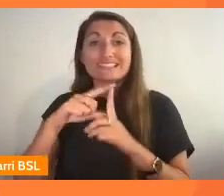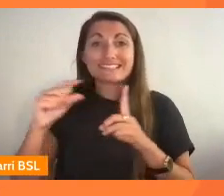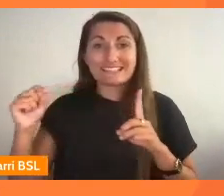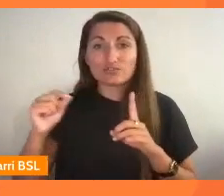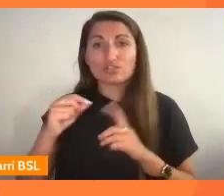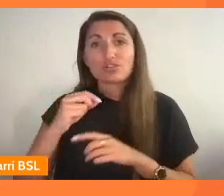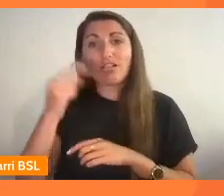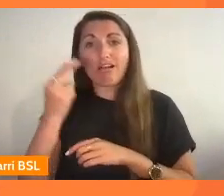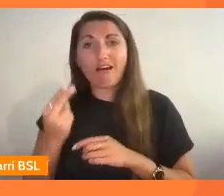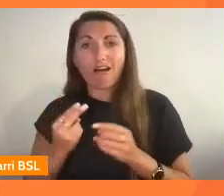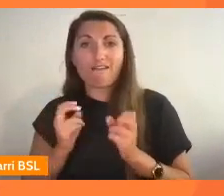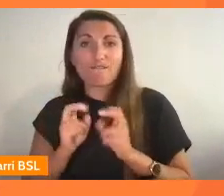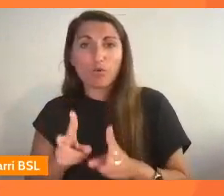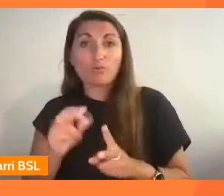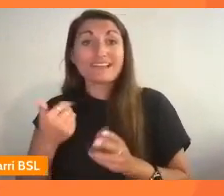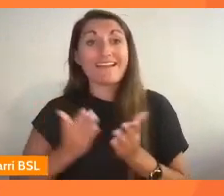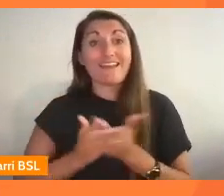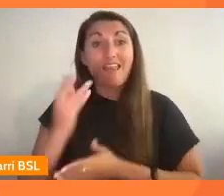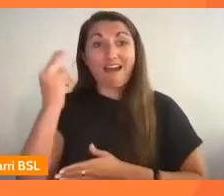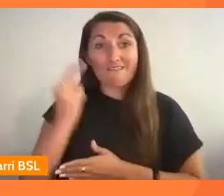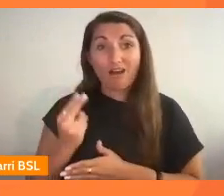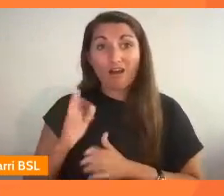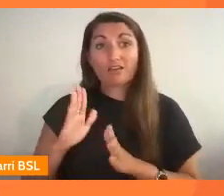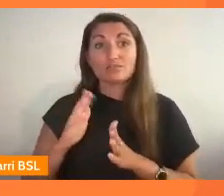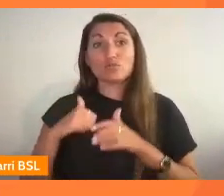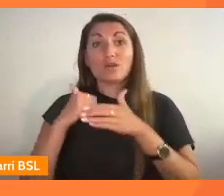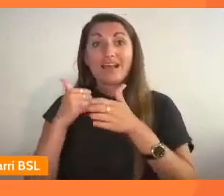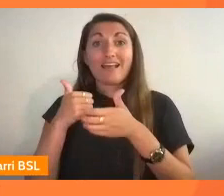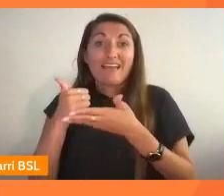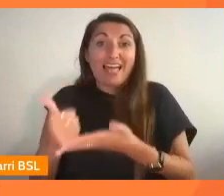people who are going to have to go day-by-day and express traumatic